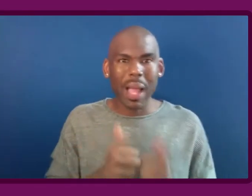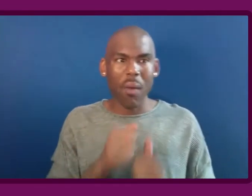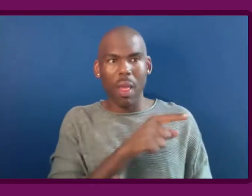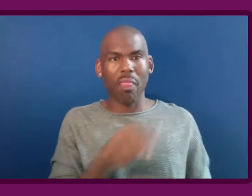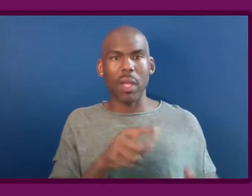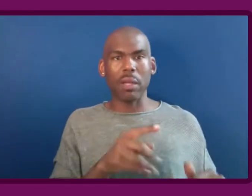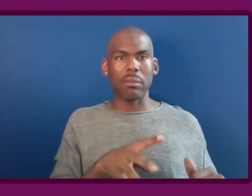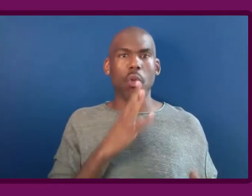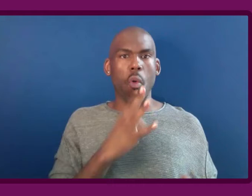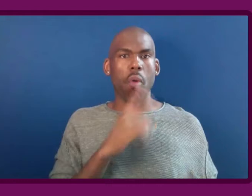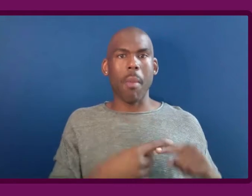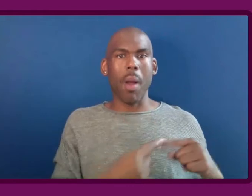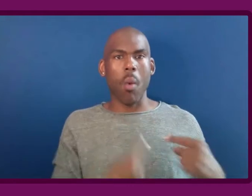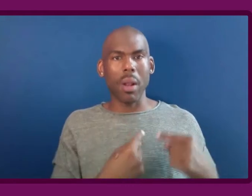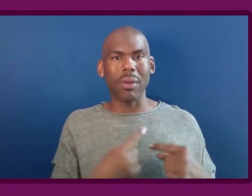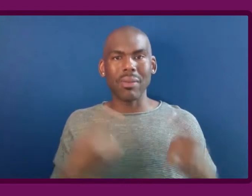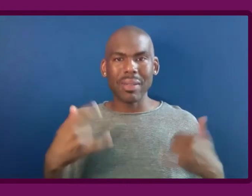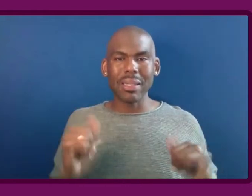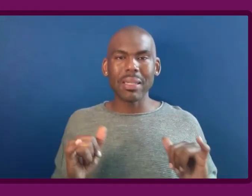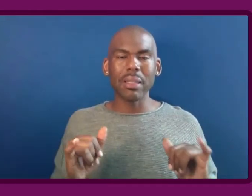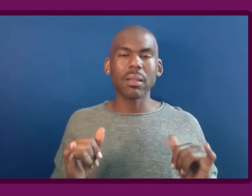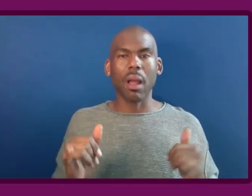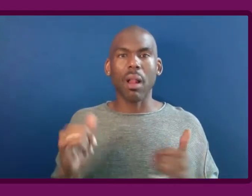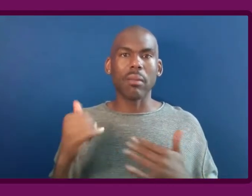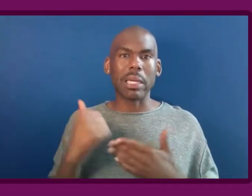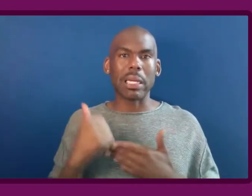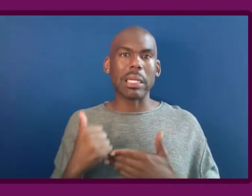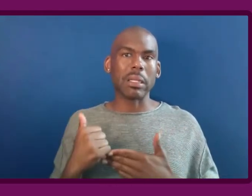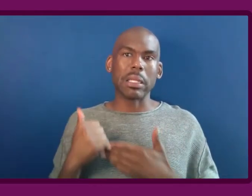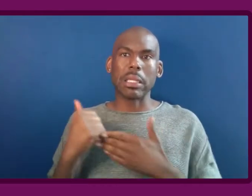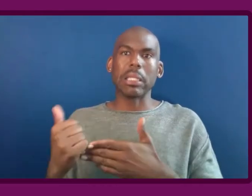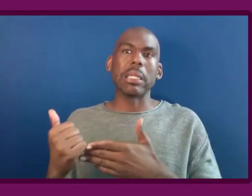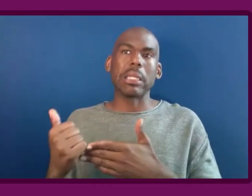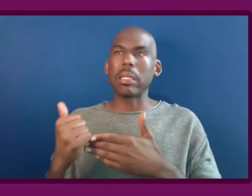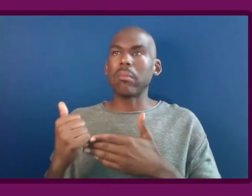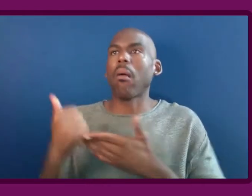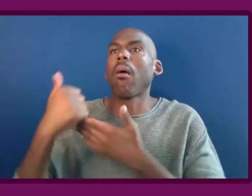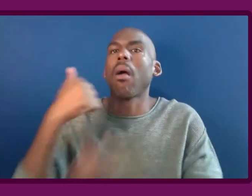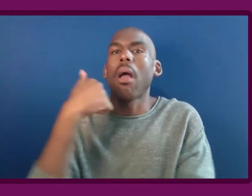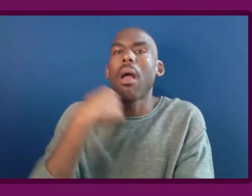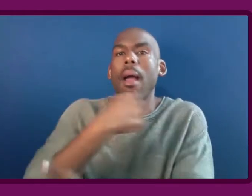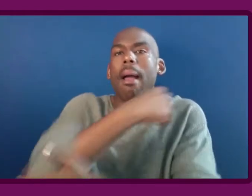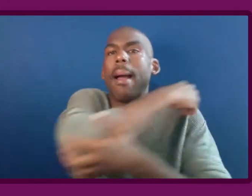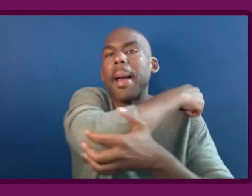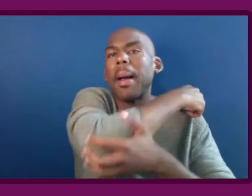the way they speak about us, it's still very existentialist, very inspirational porn,